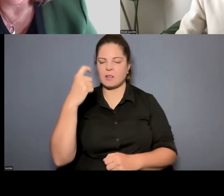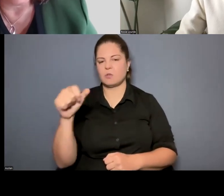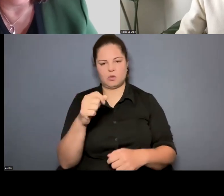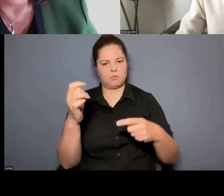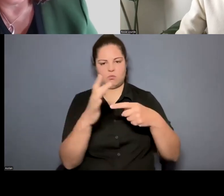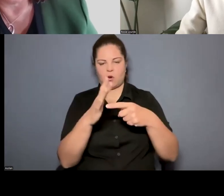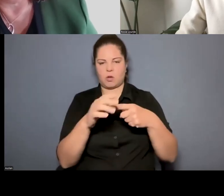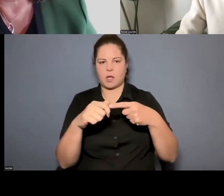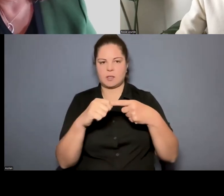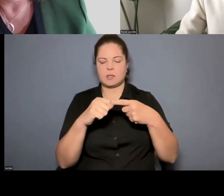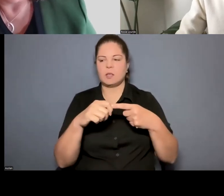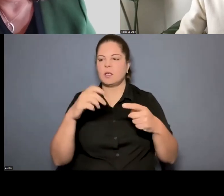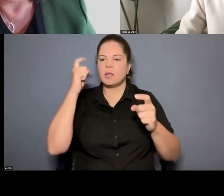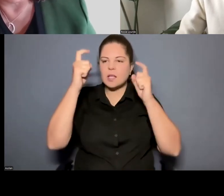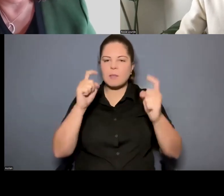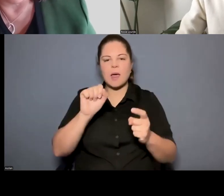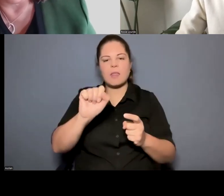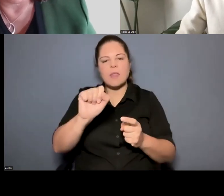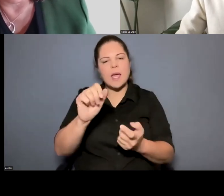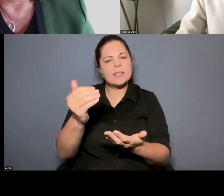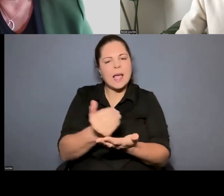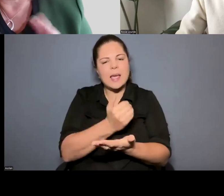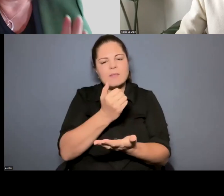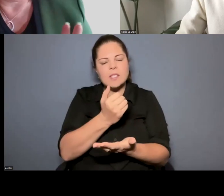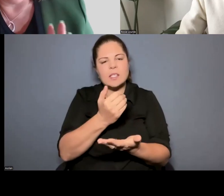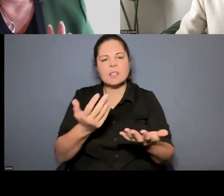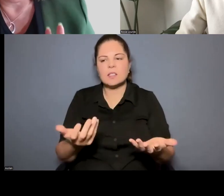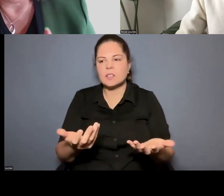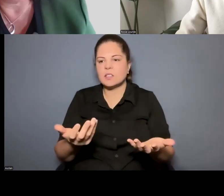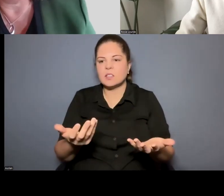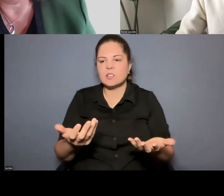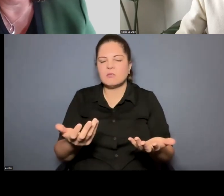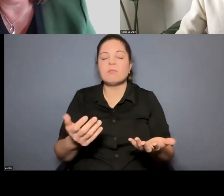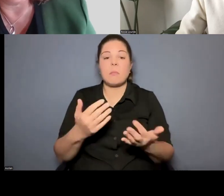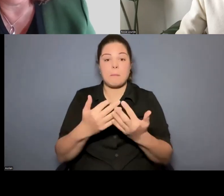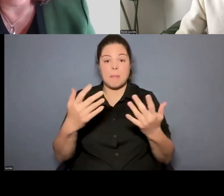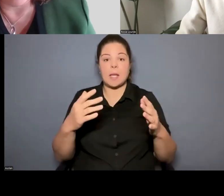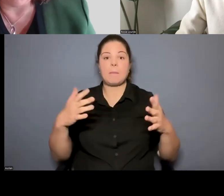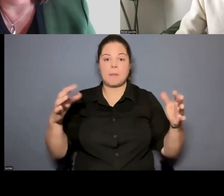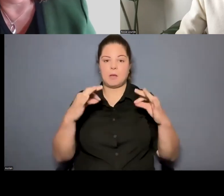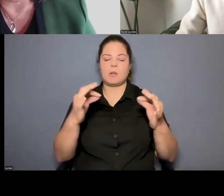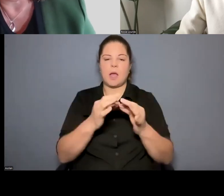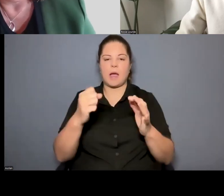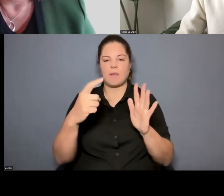safety of a person, many large organisations have employee assistance programs.